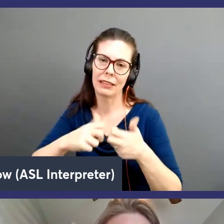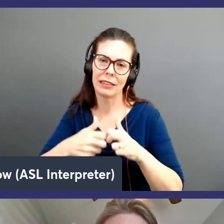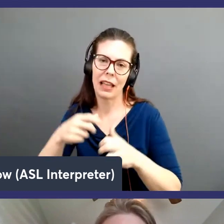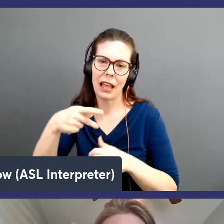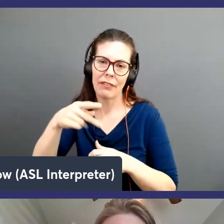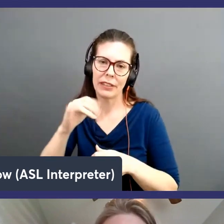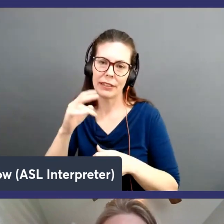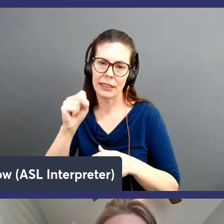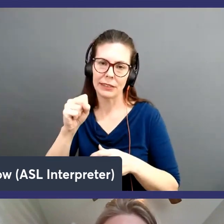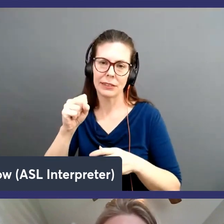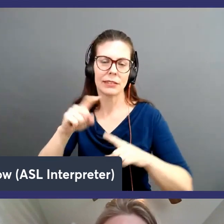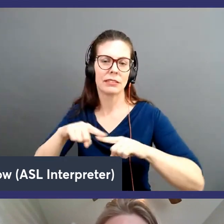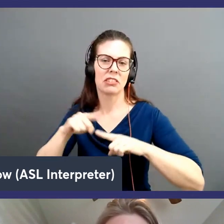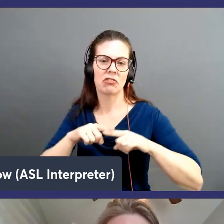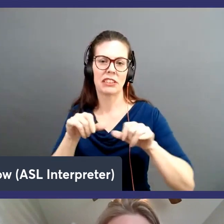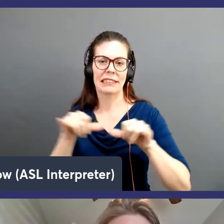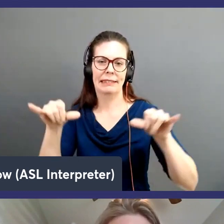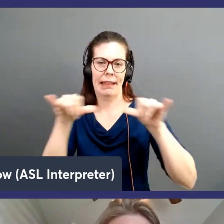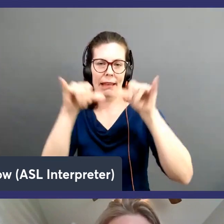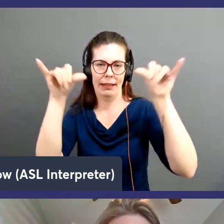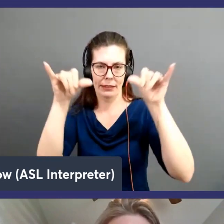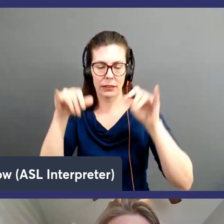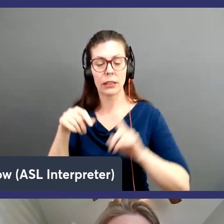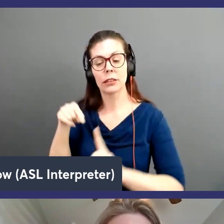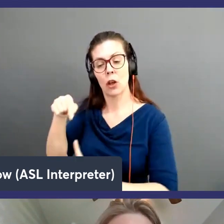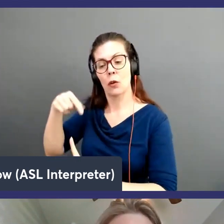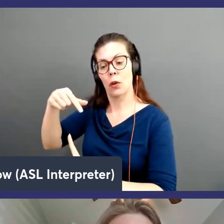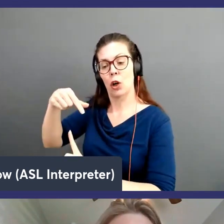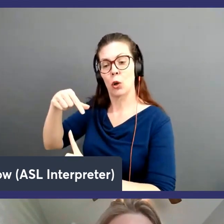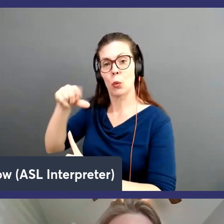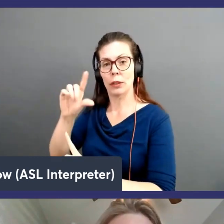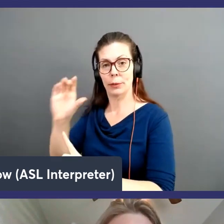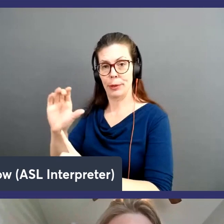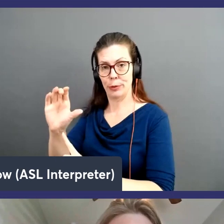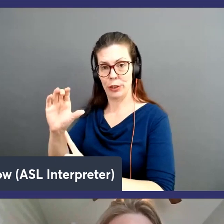And so, in quantum computing, whereas the fundamental unit